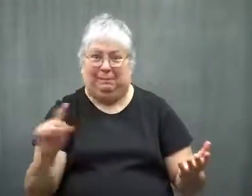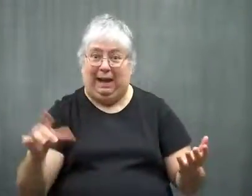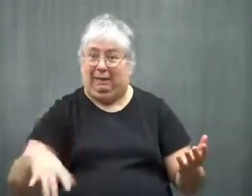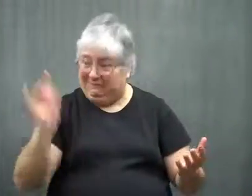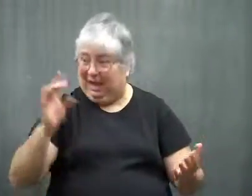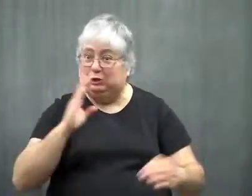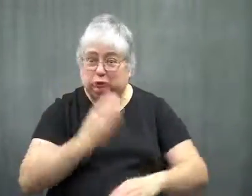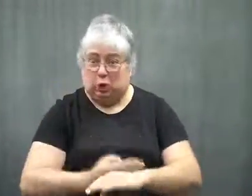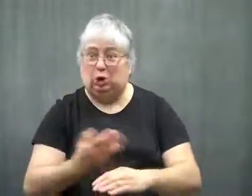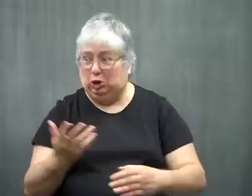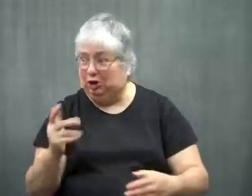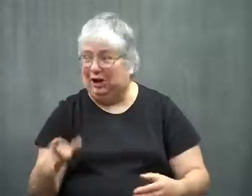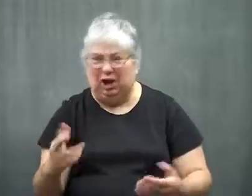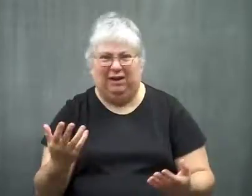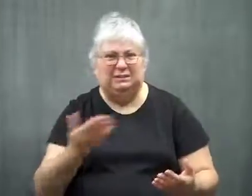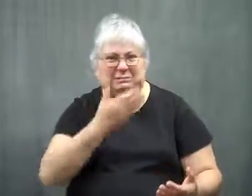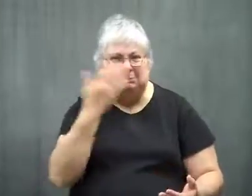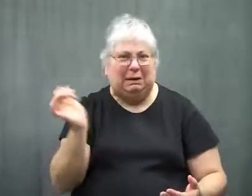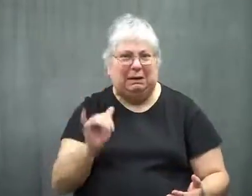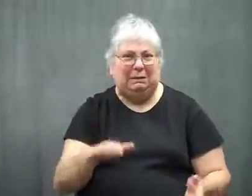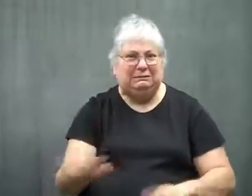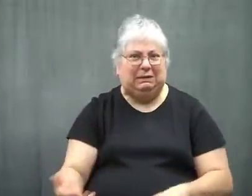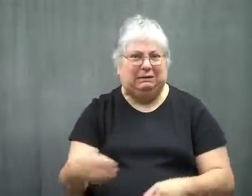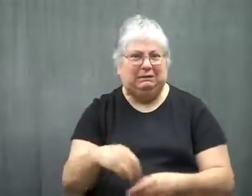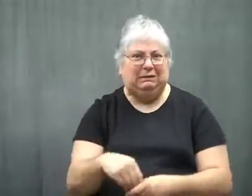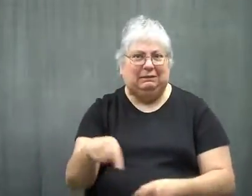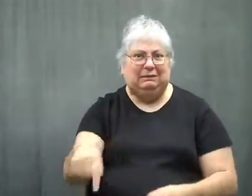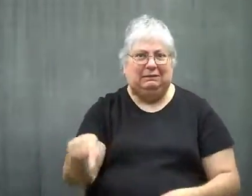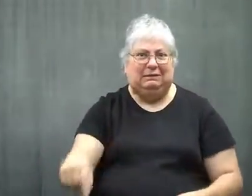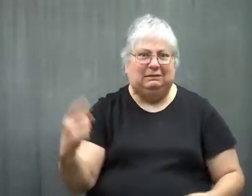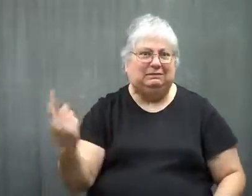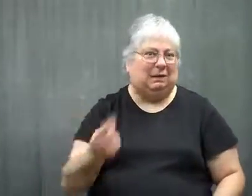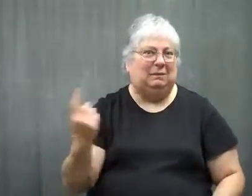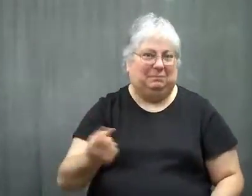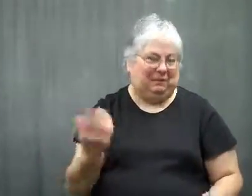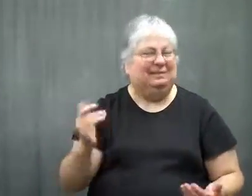with finding Casey's missing car, and it smelled like a dead body.